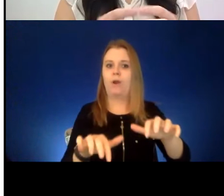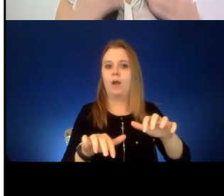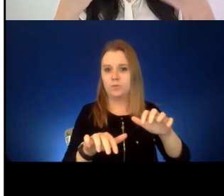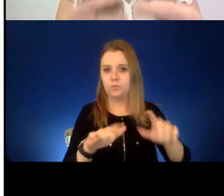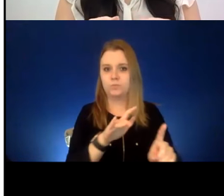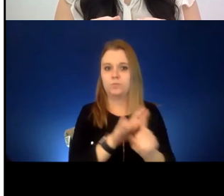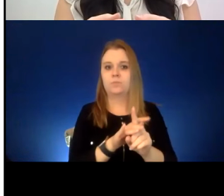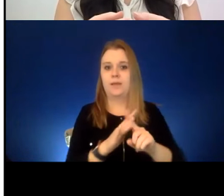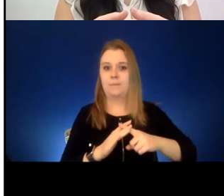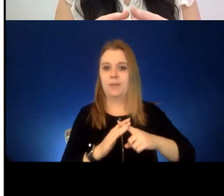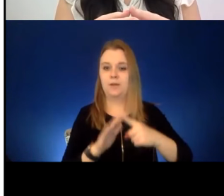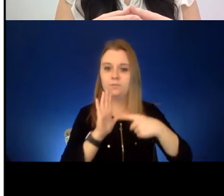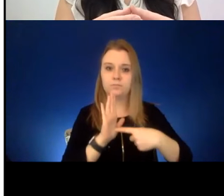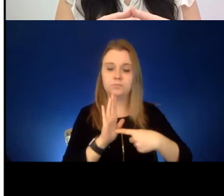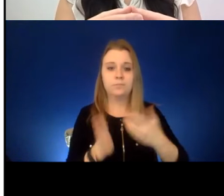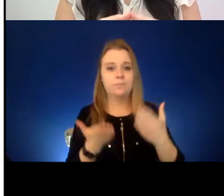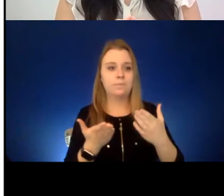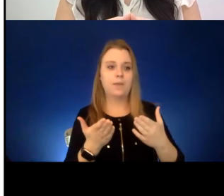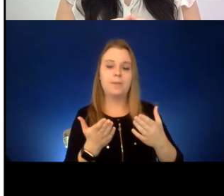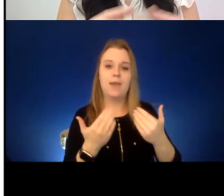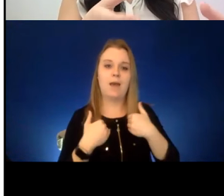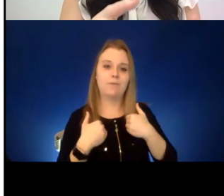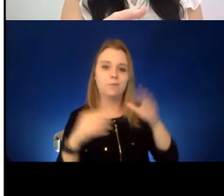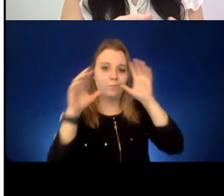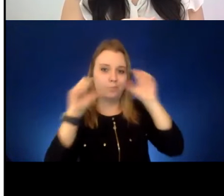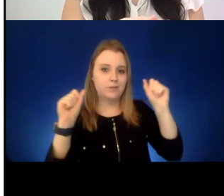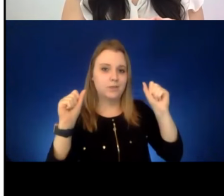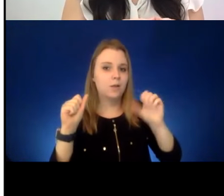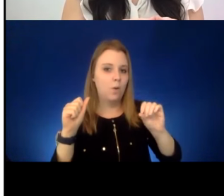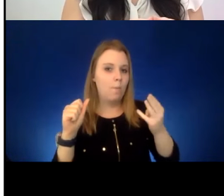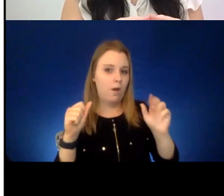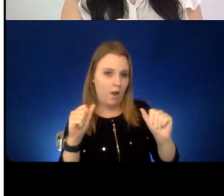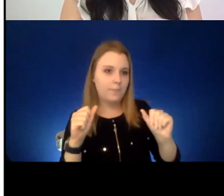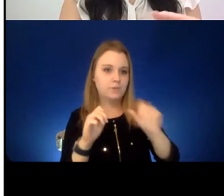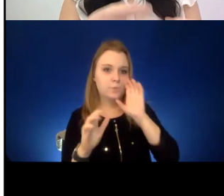is maybe placing President Obama's portrait on the first floor maybe closer to an entrance with Michelle